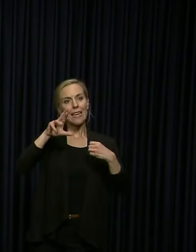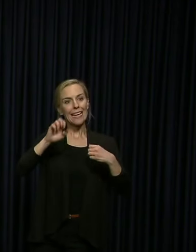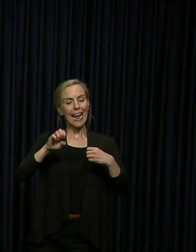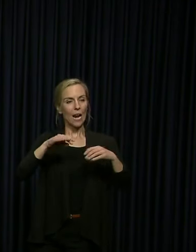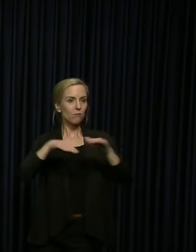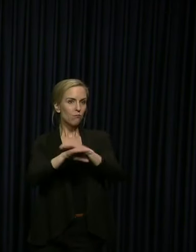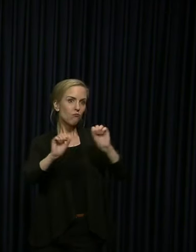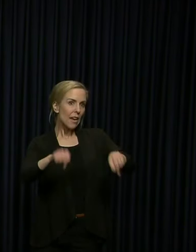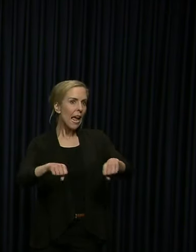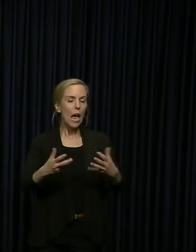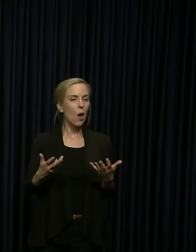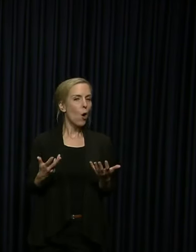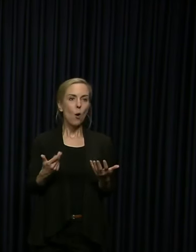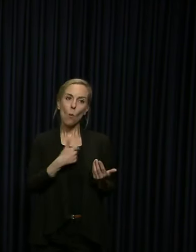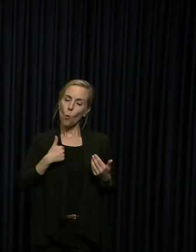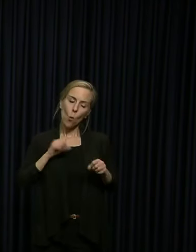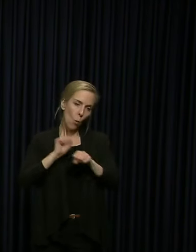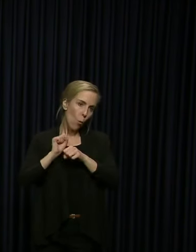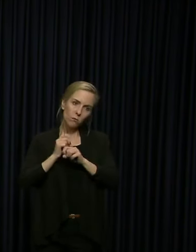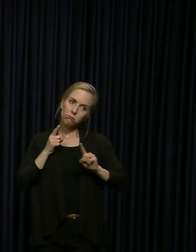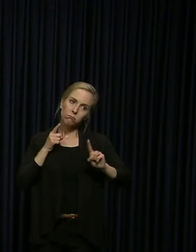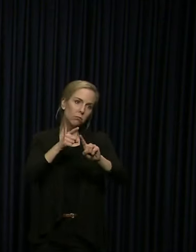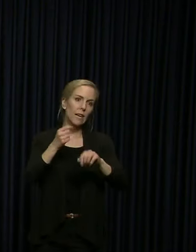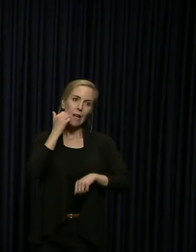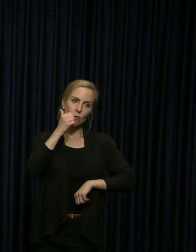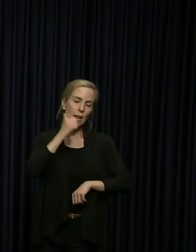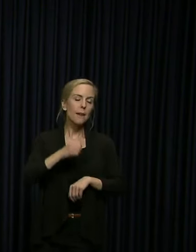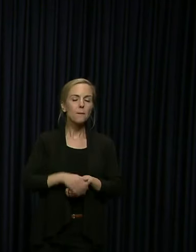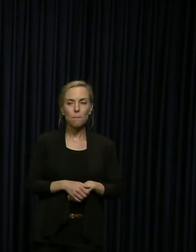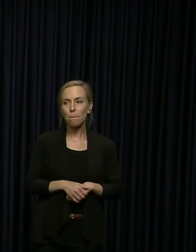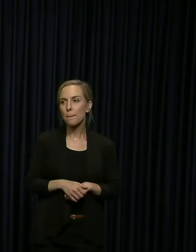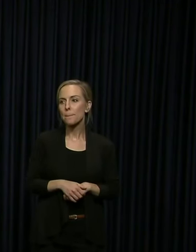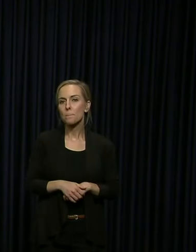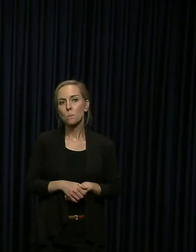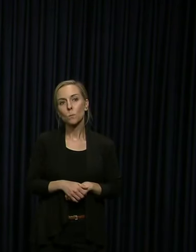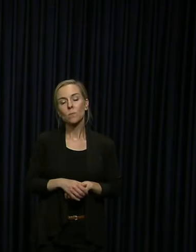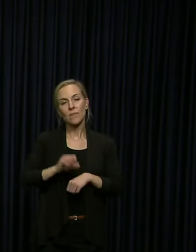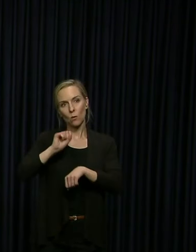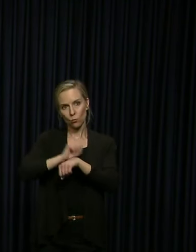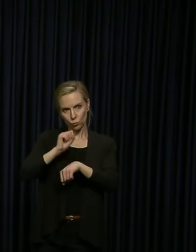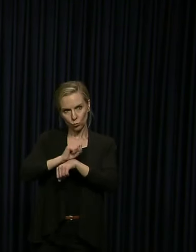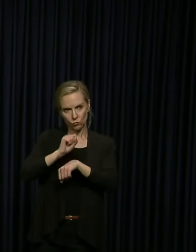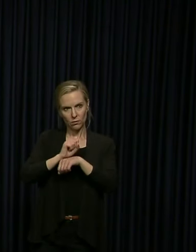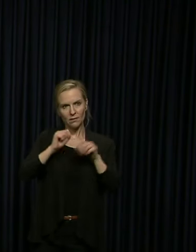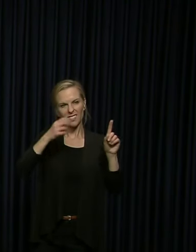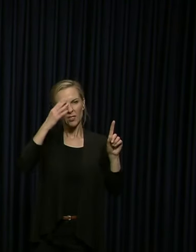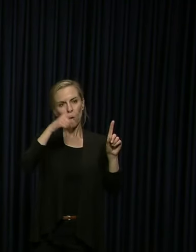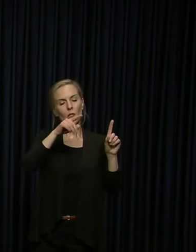AT SCHOOL DISTRICTS EMPLOYEES ARE TESTING POSITIVE. HOW WORRIED --